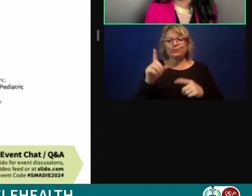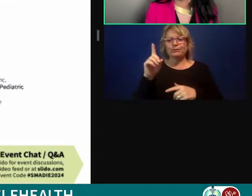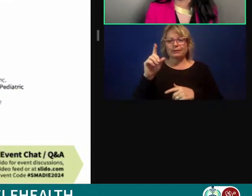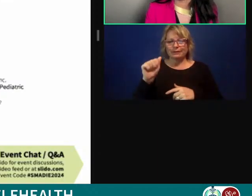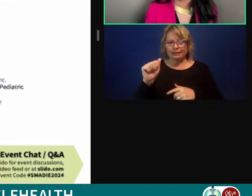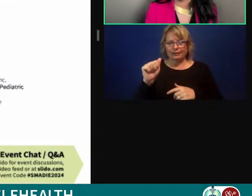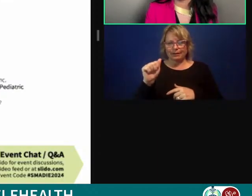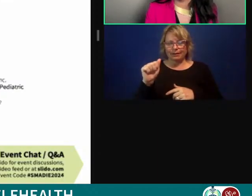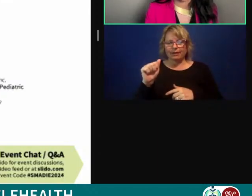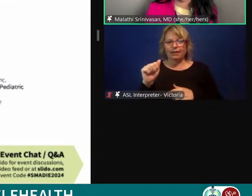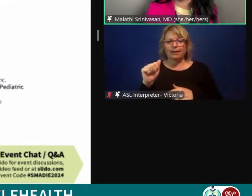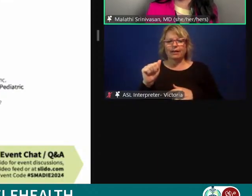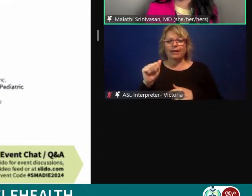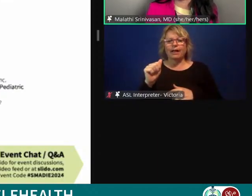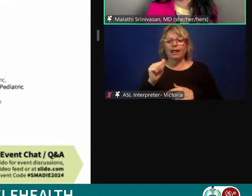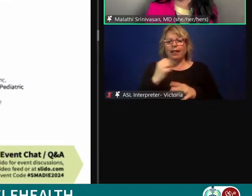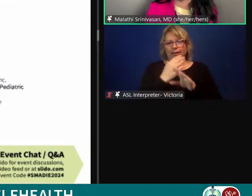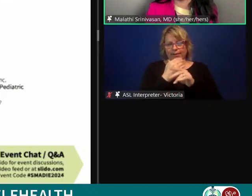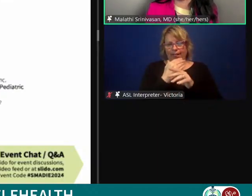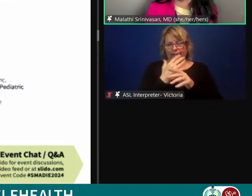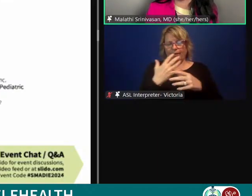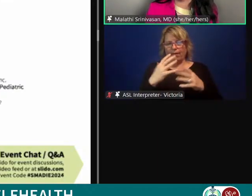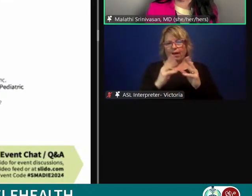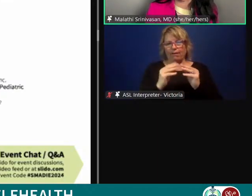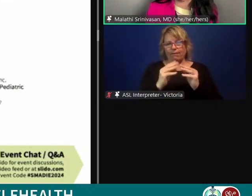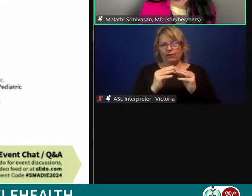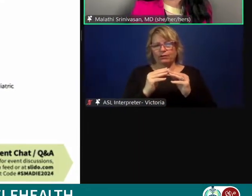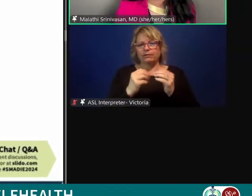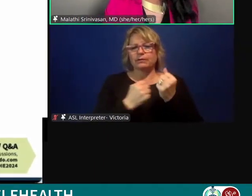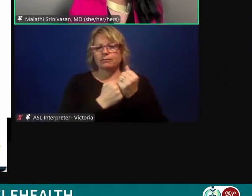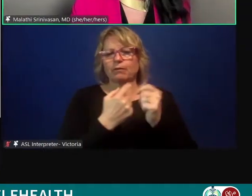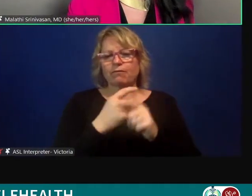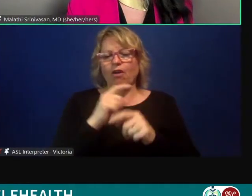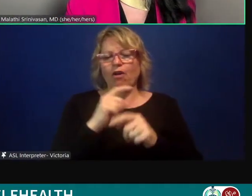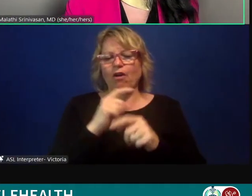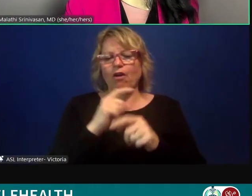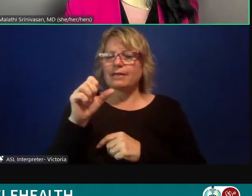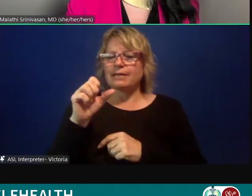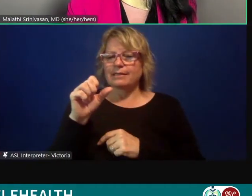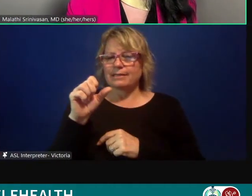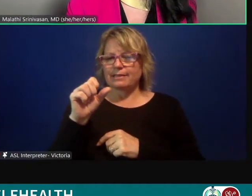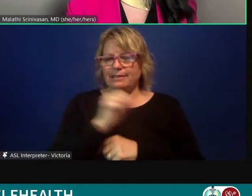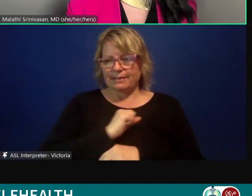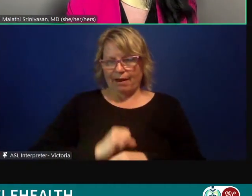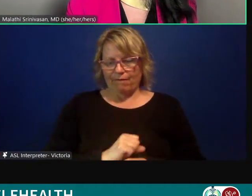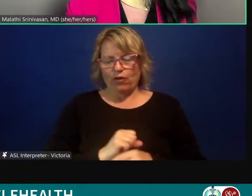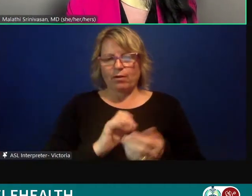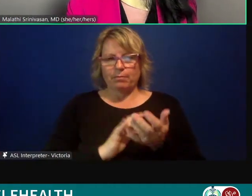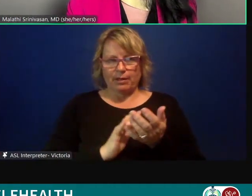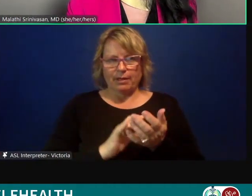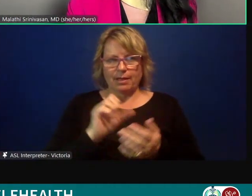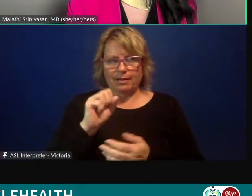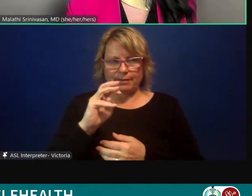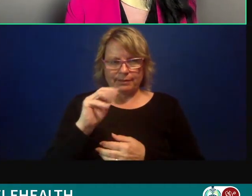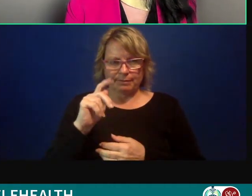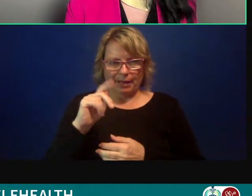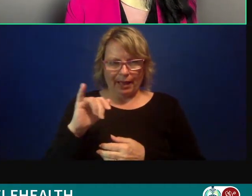Telehealth Conference, sponsored by Stanford Medicine, Stanford SMADIE, and by the American